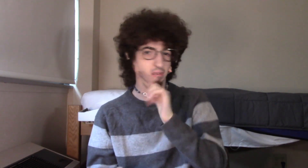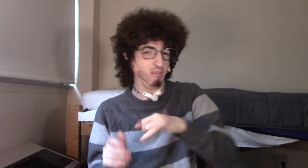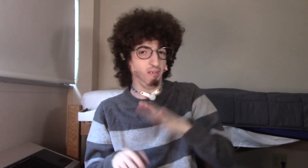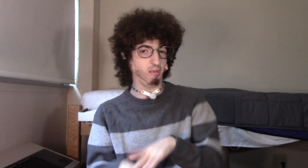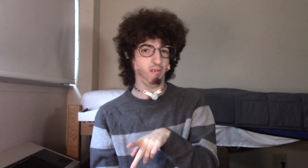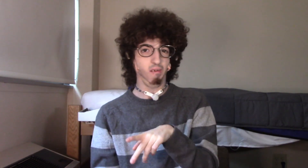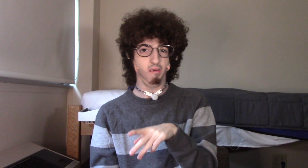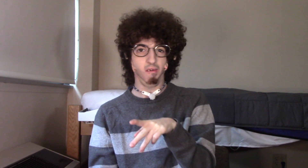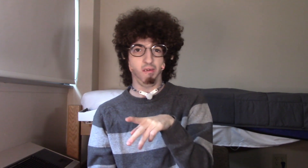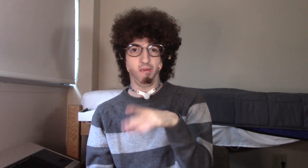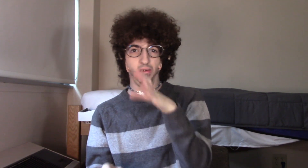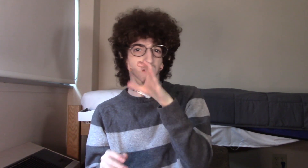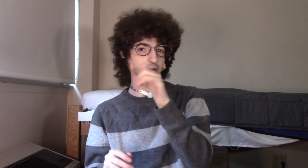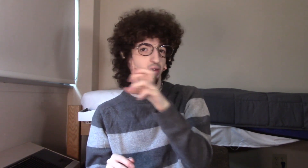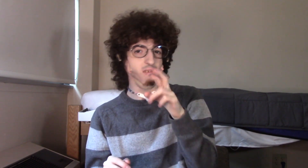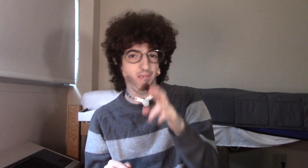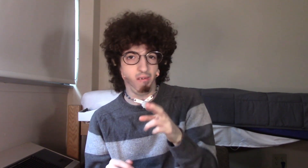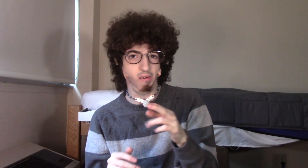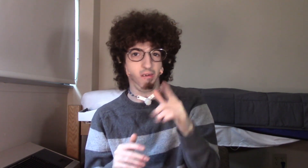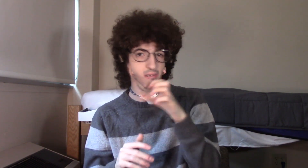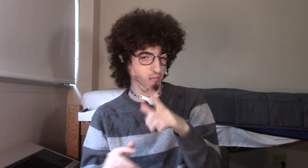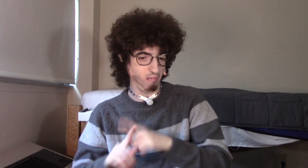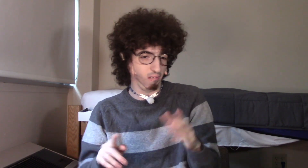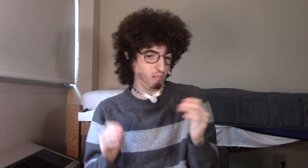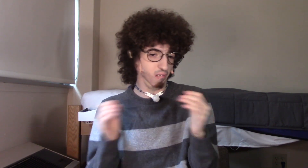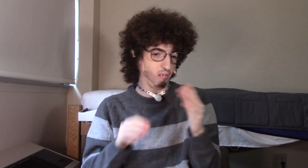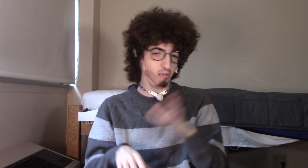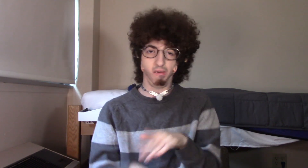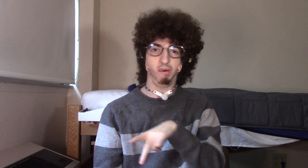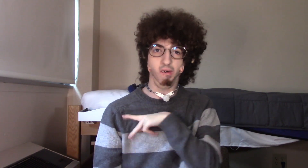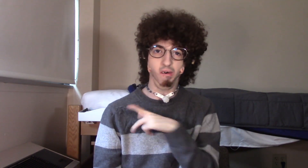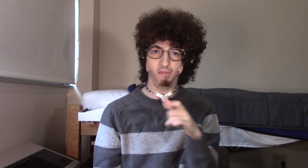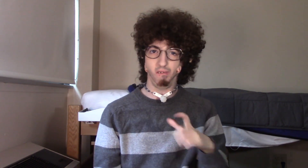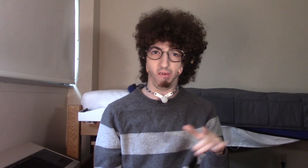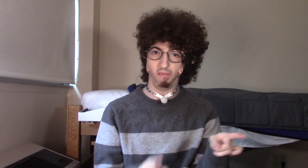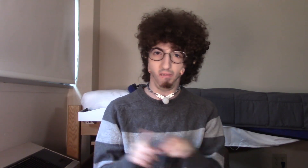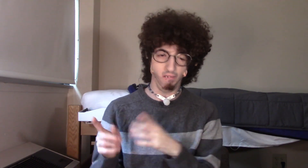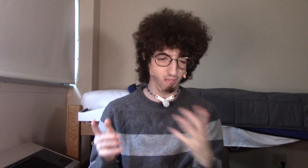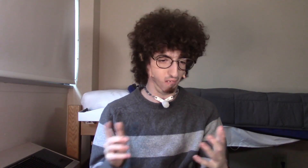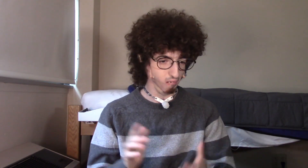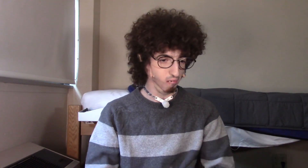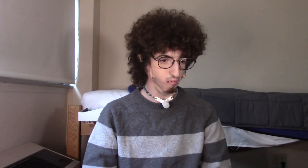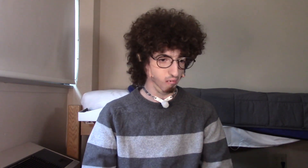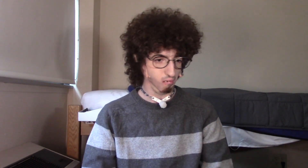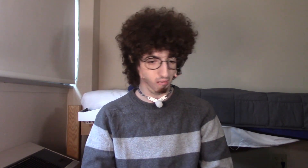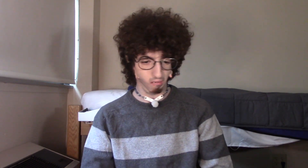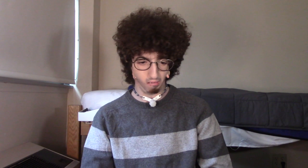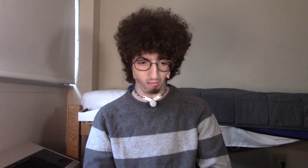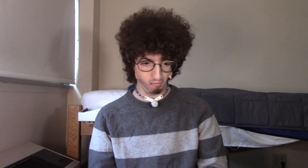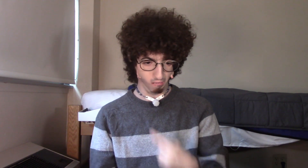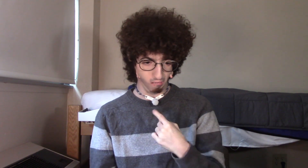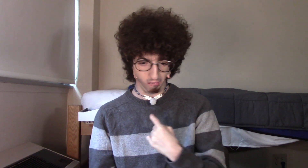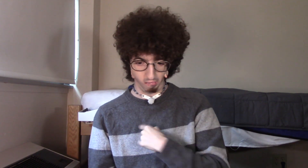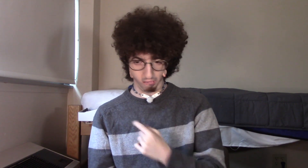Not just on a career level but on a personal level too